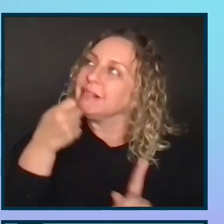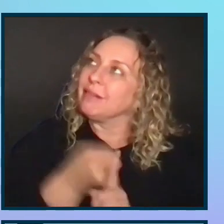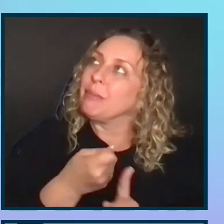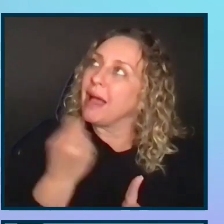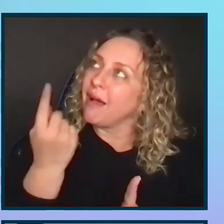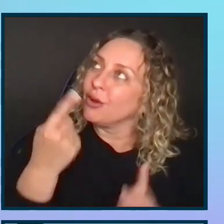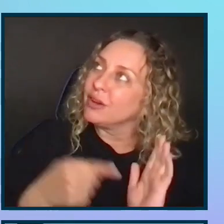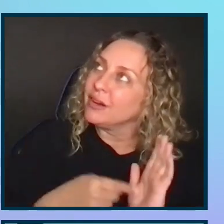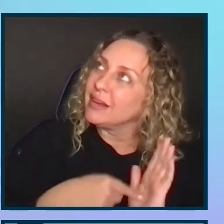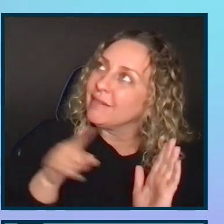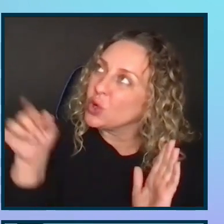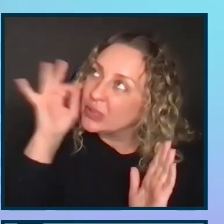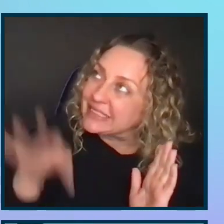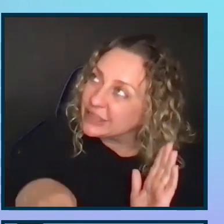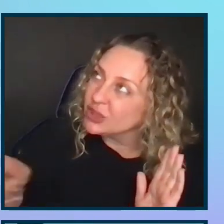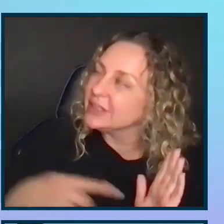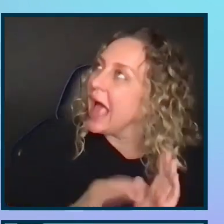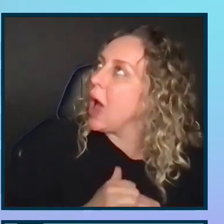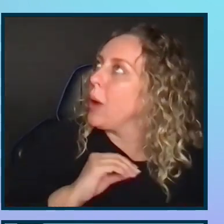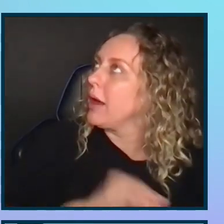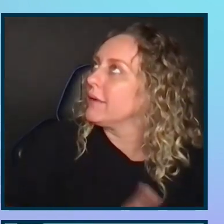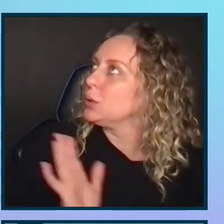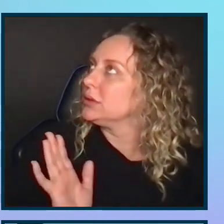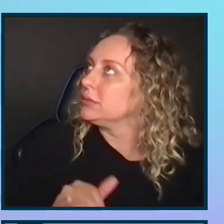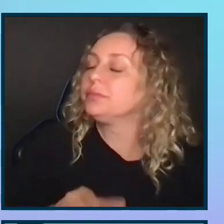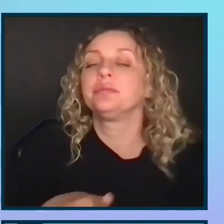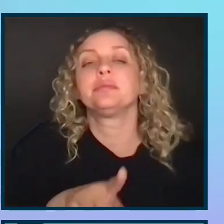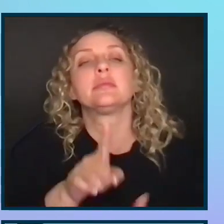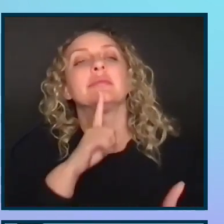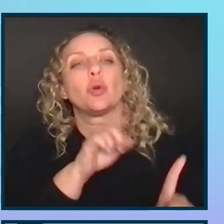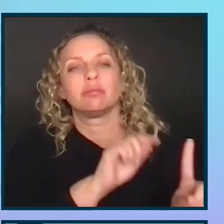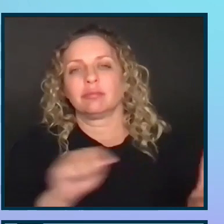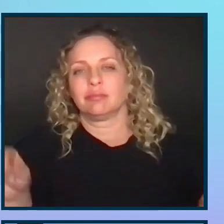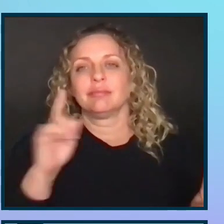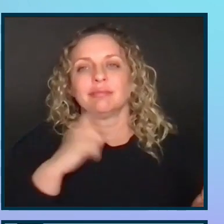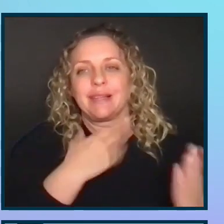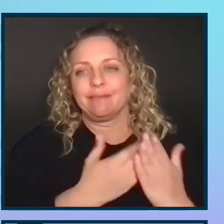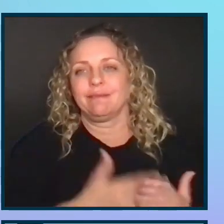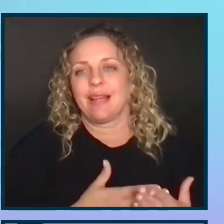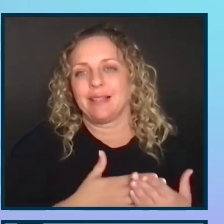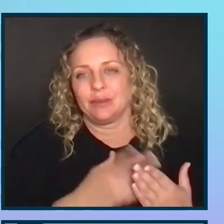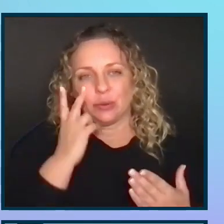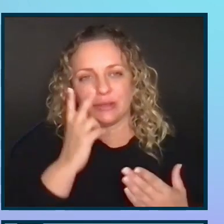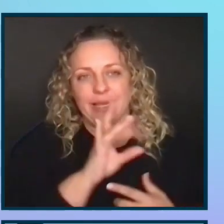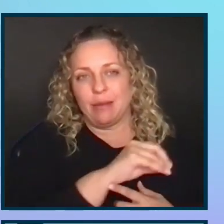of a decision like this. So here I pulled together, these specific thoughts I've referenced below that 8% of users